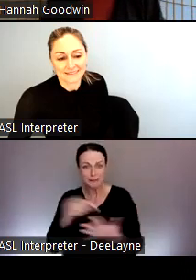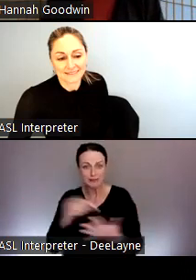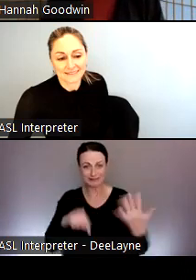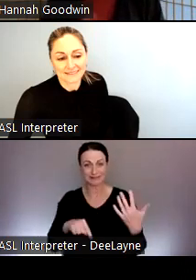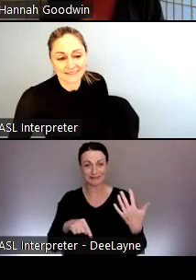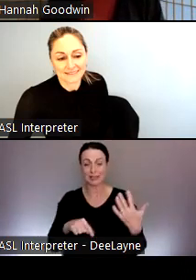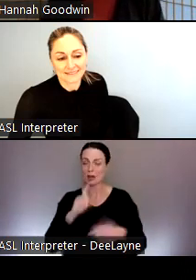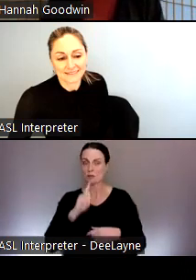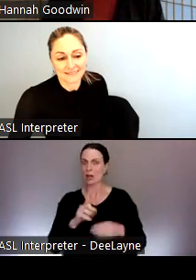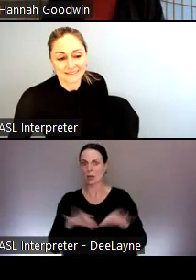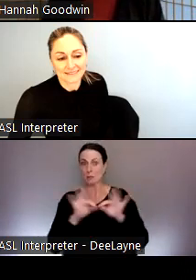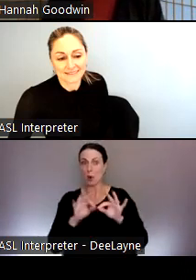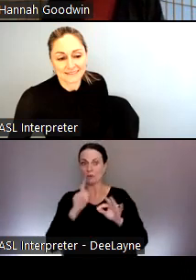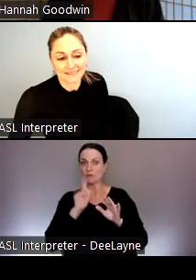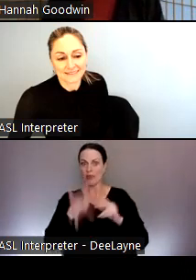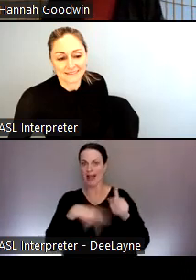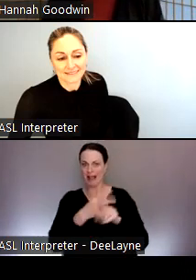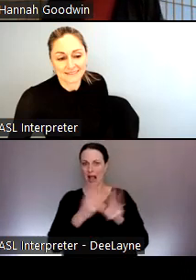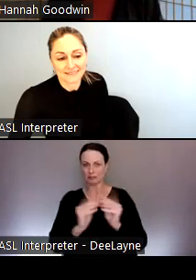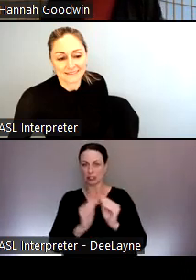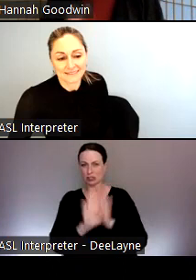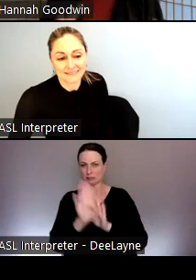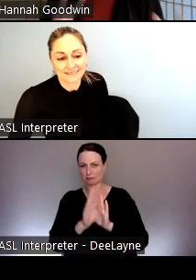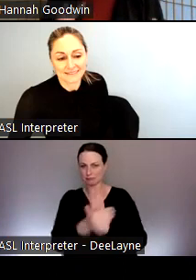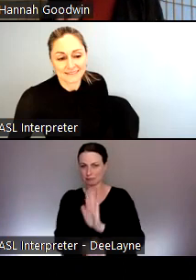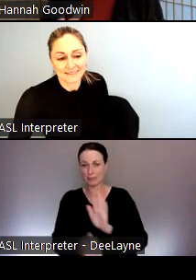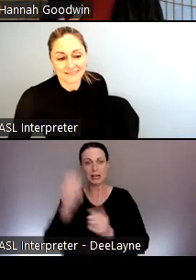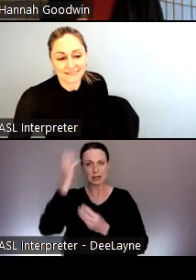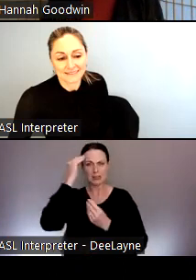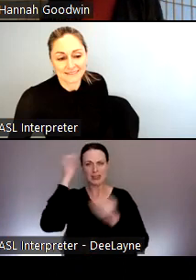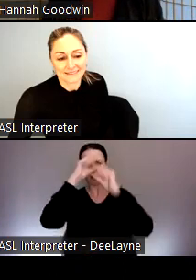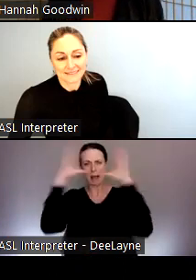with the capacity building sessions is to think about that length of time